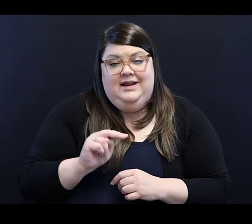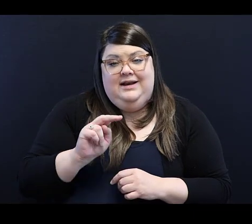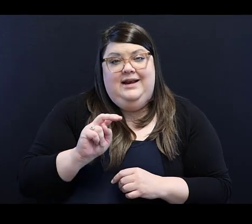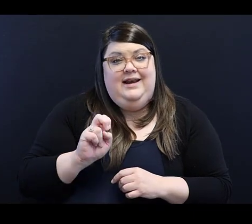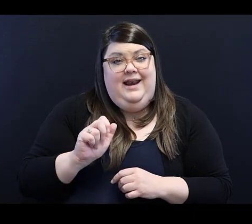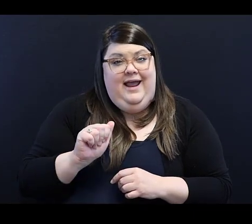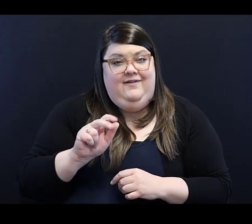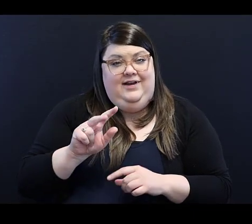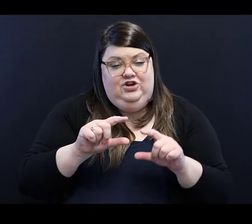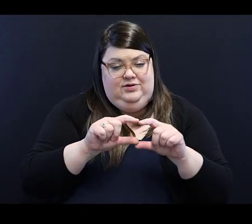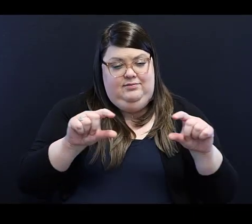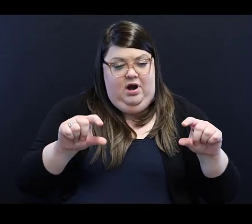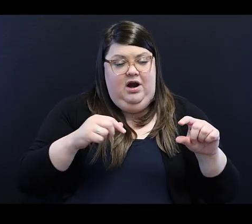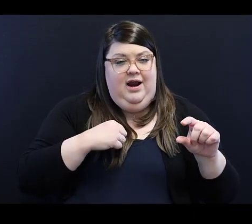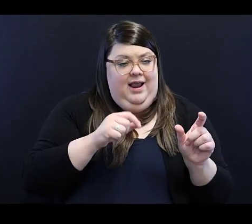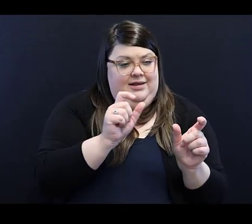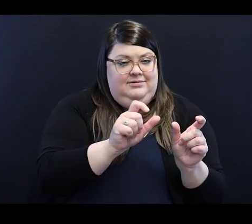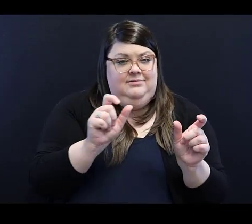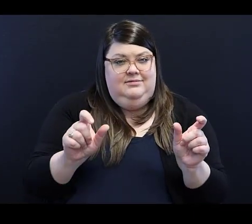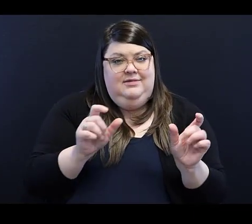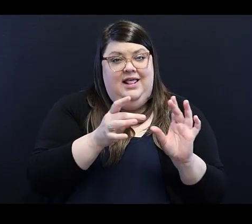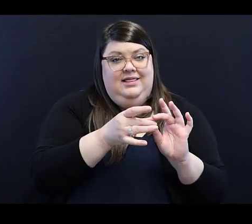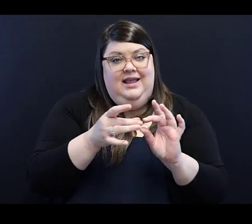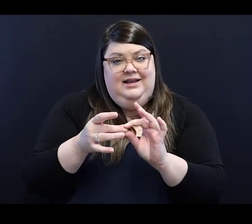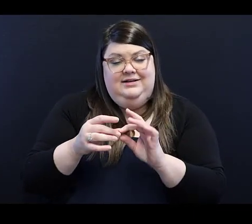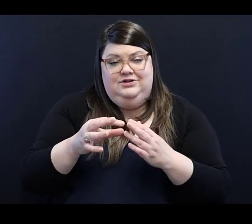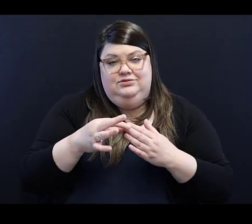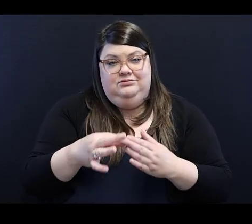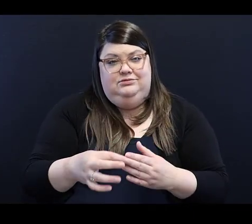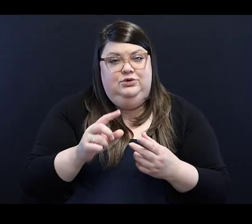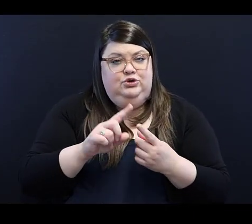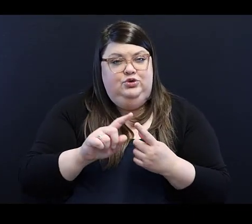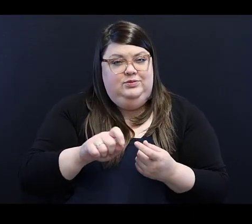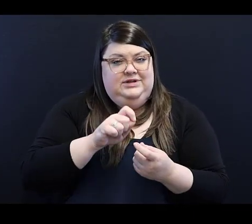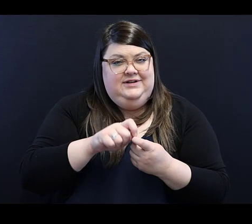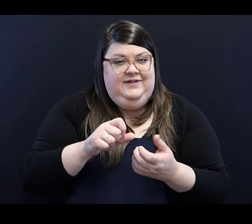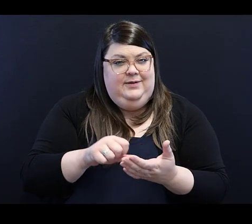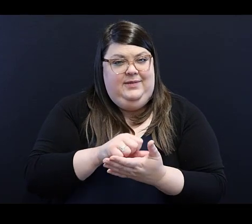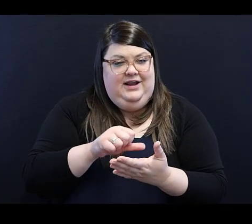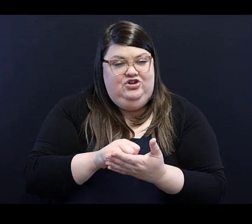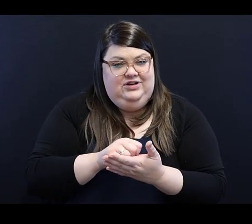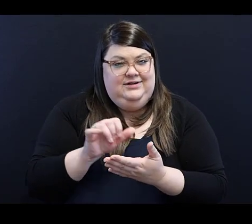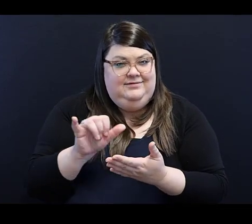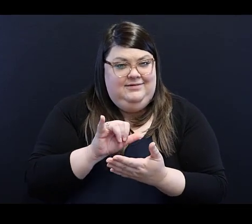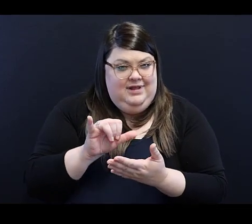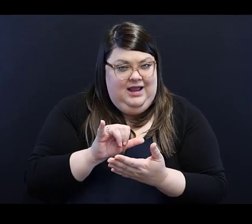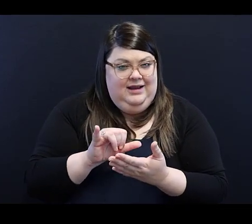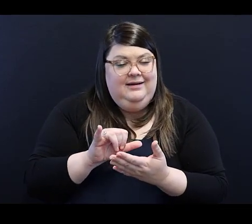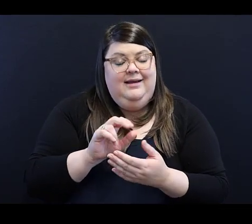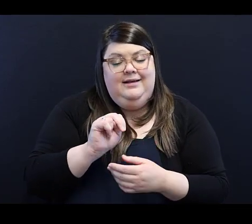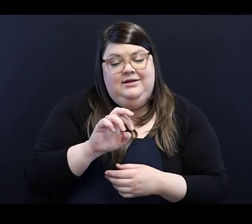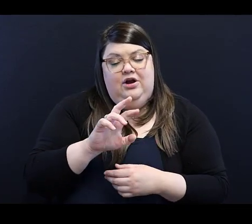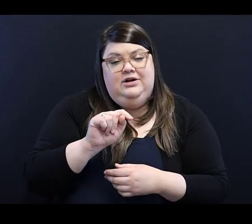the homepage contains links to direct you to specific NCRTM pages such as, the NCRTM Library,